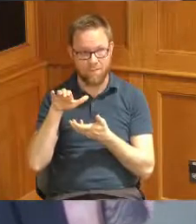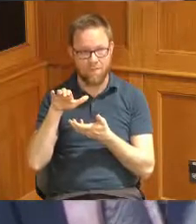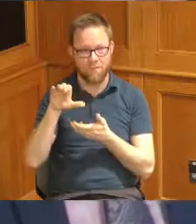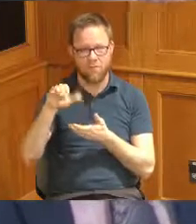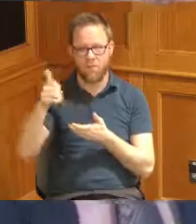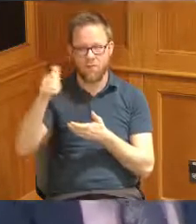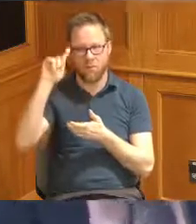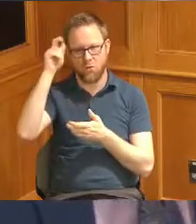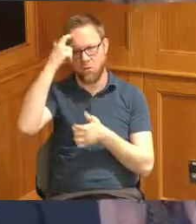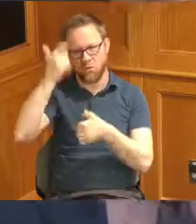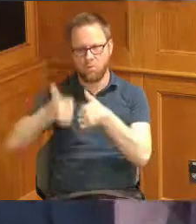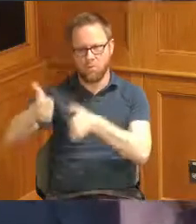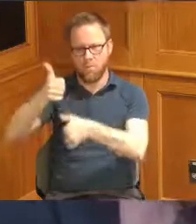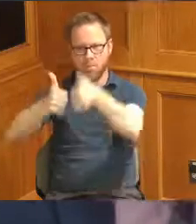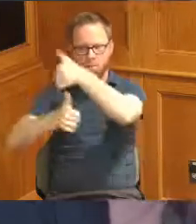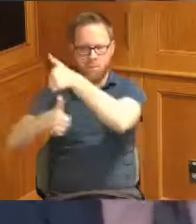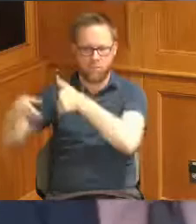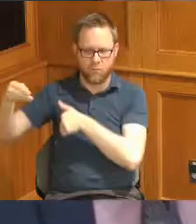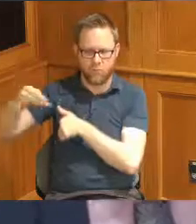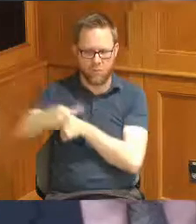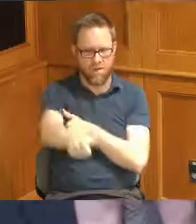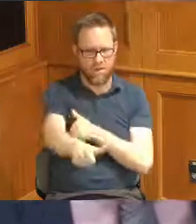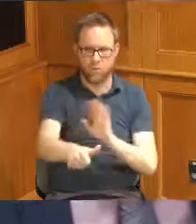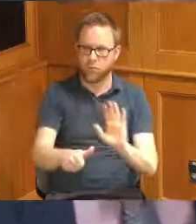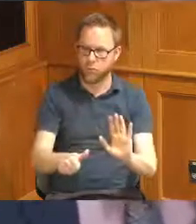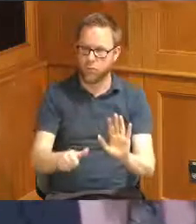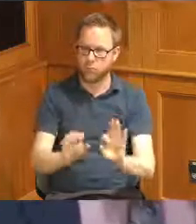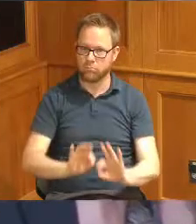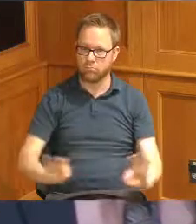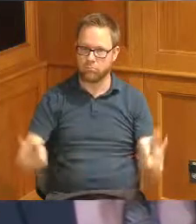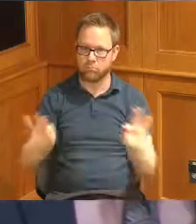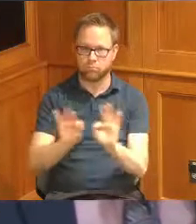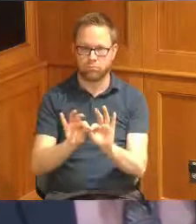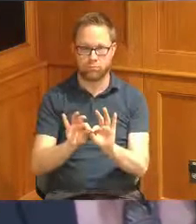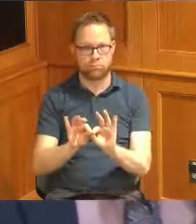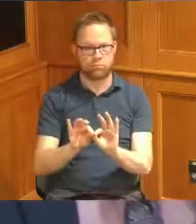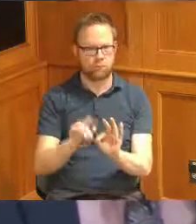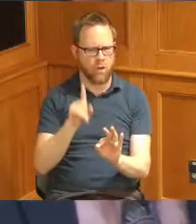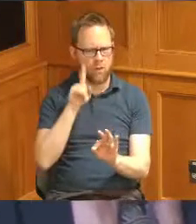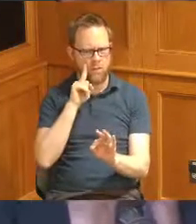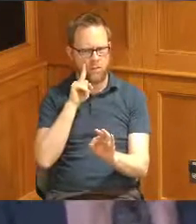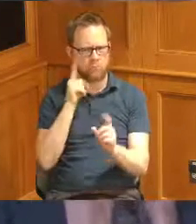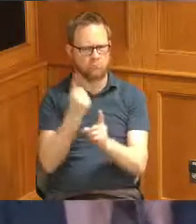for the majority of this project that's huge and I think moving in the right direction for trying